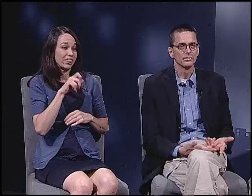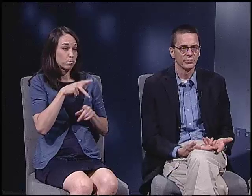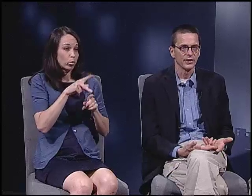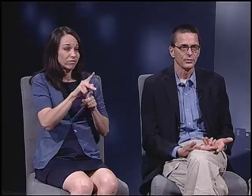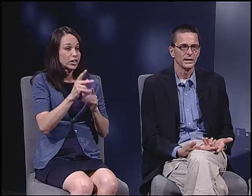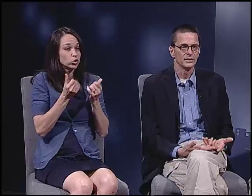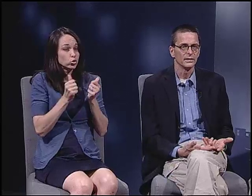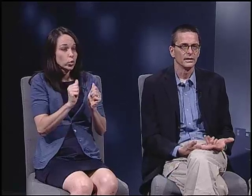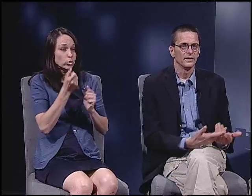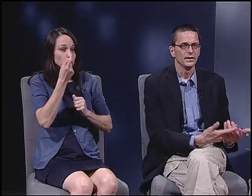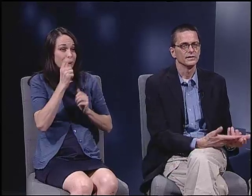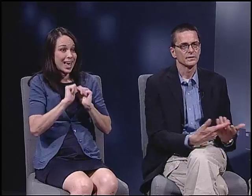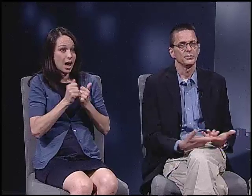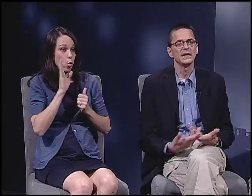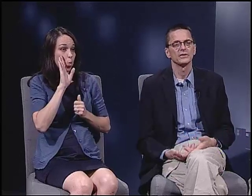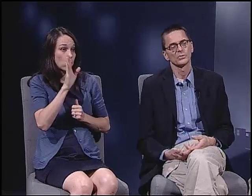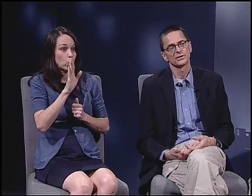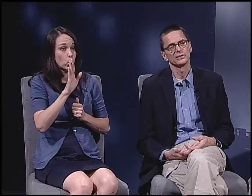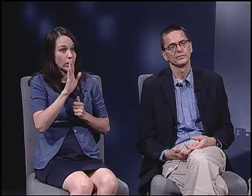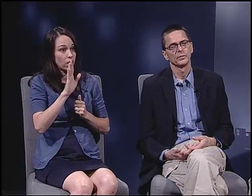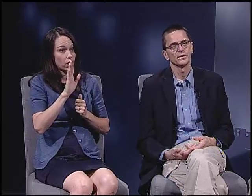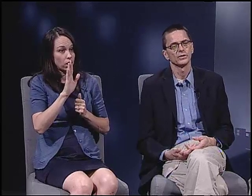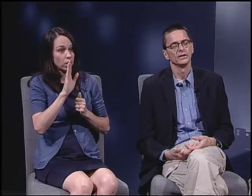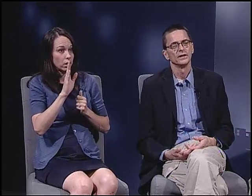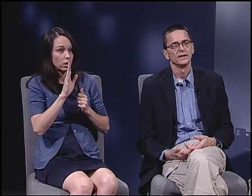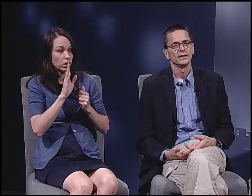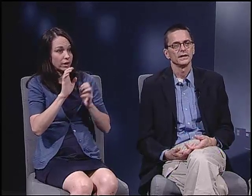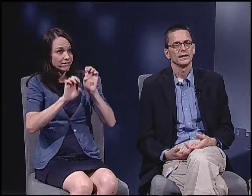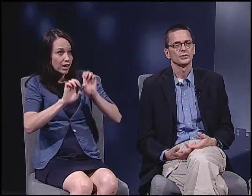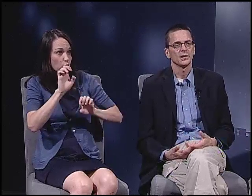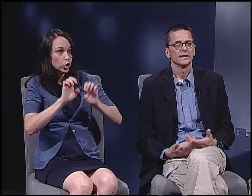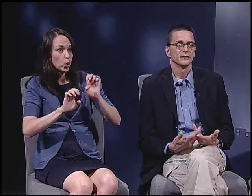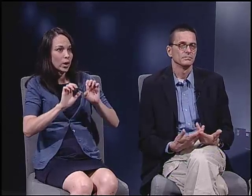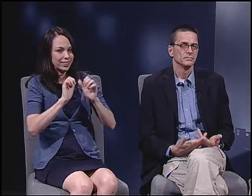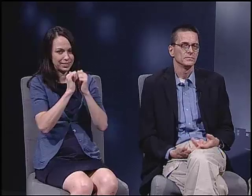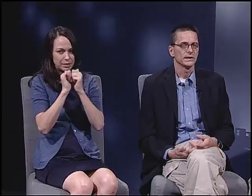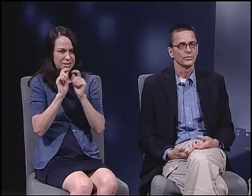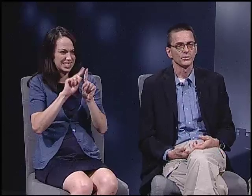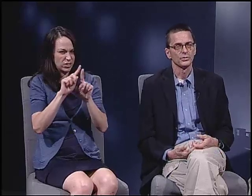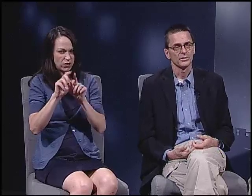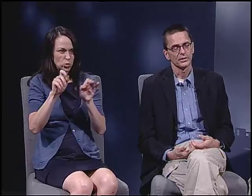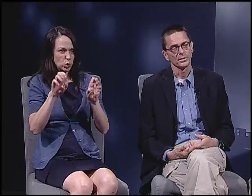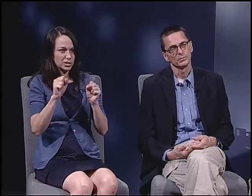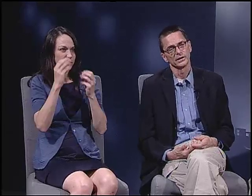to evaluate these competing sources of information and try to tell the truth to the public.